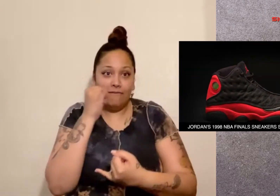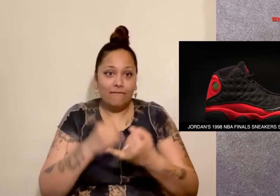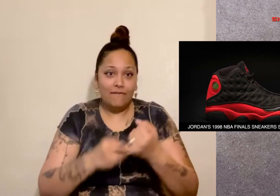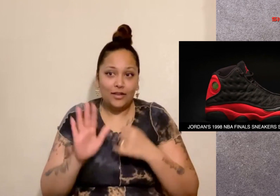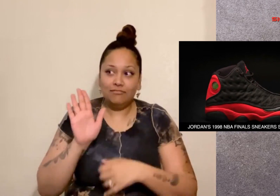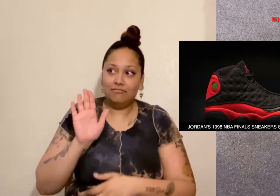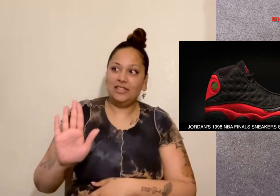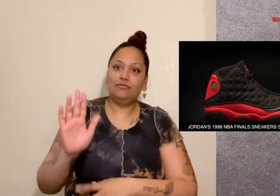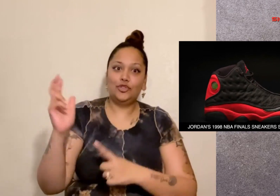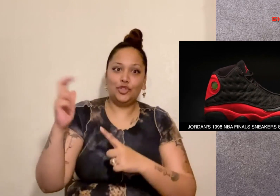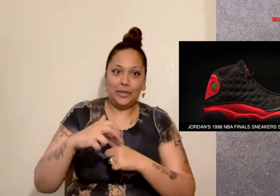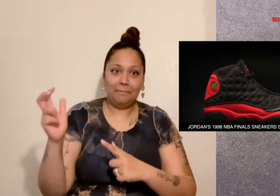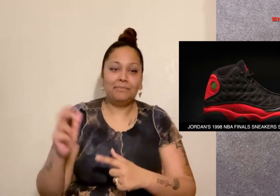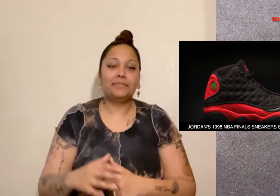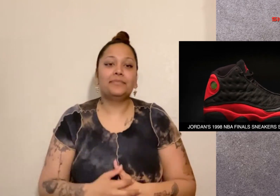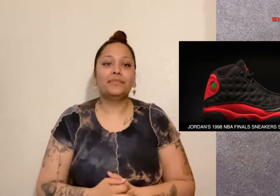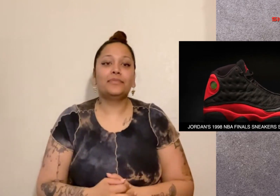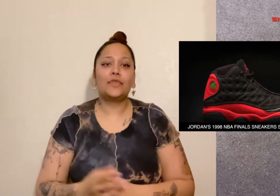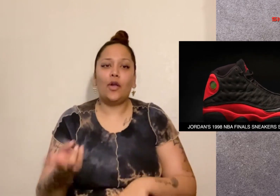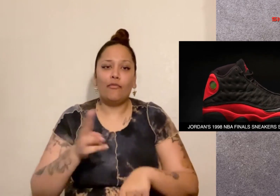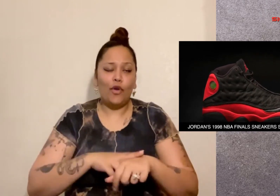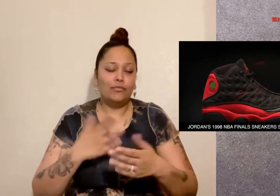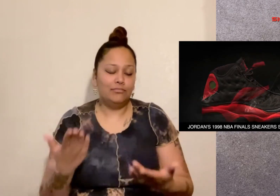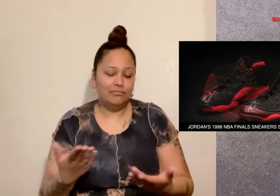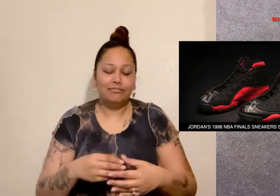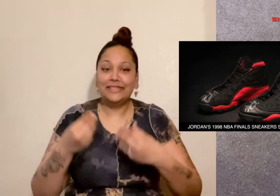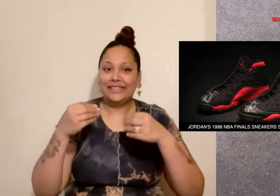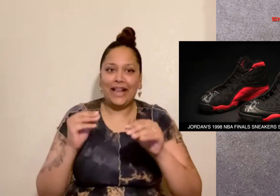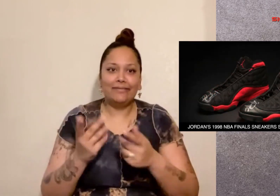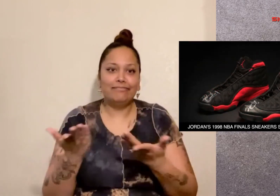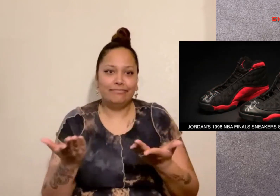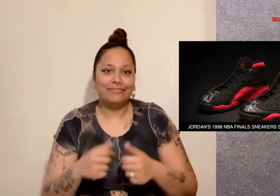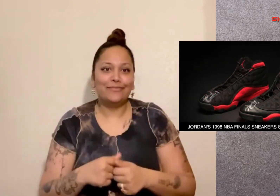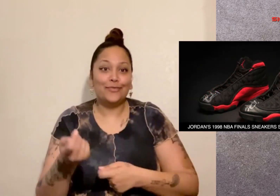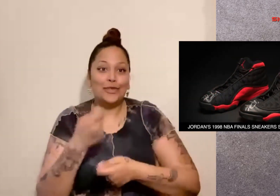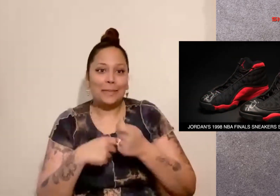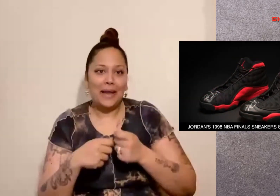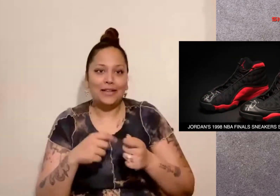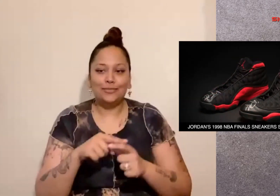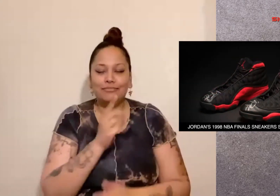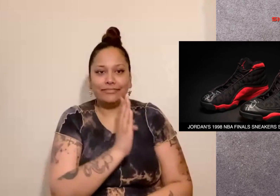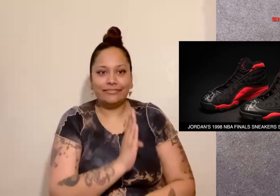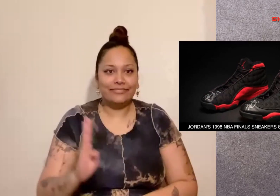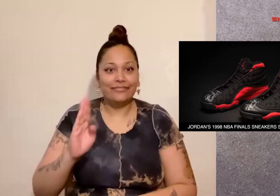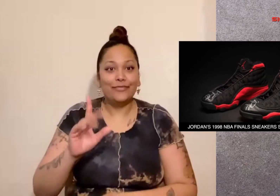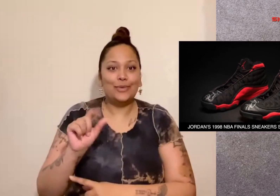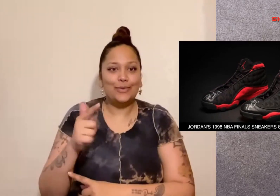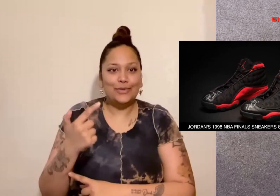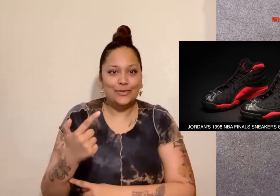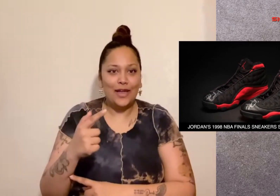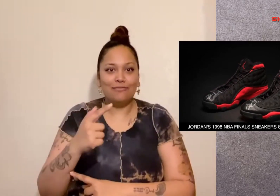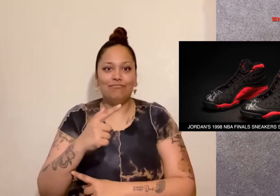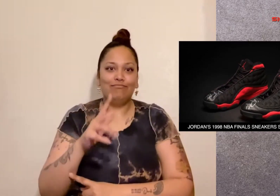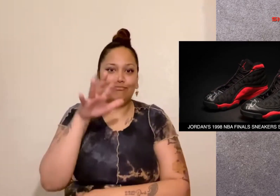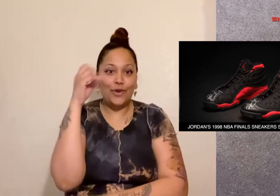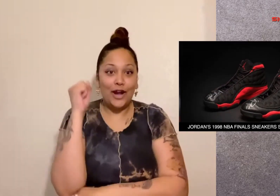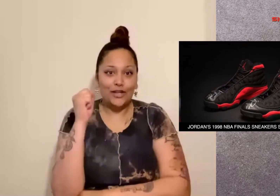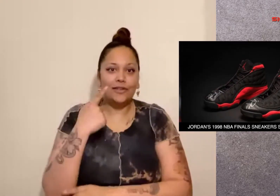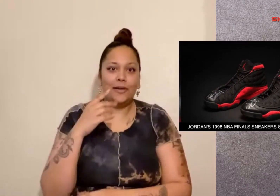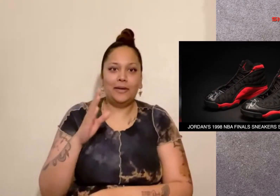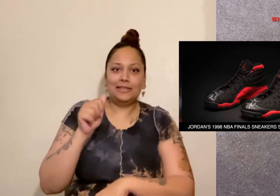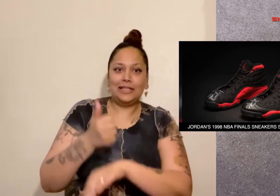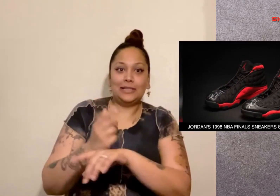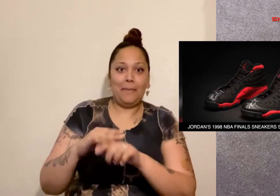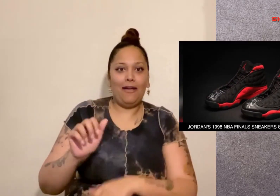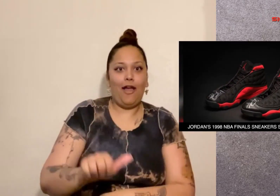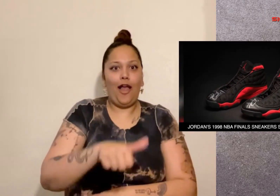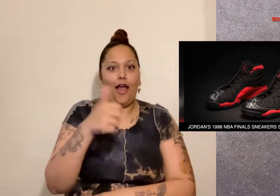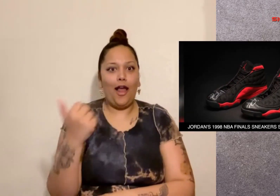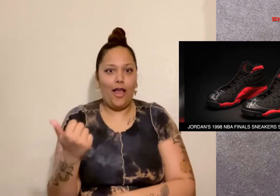two of his final championship of course this sales replaces a 2021 record set by another